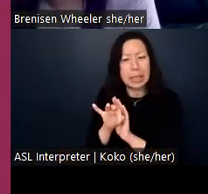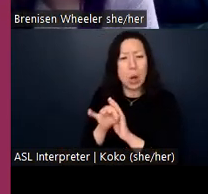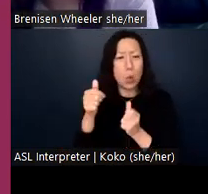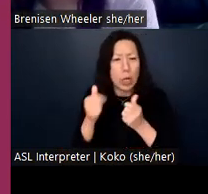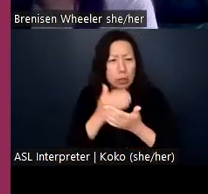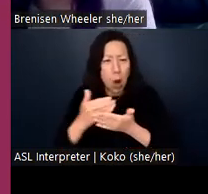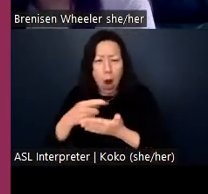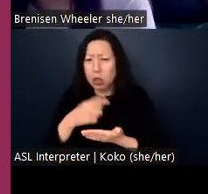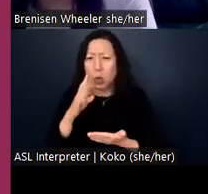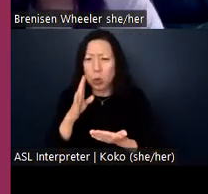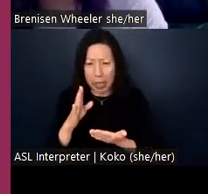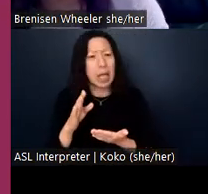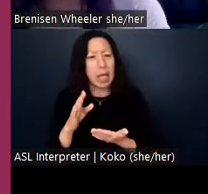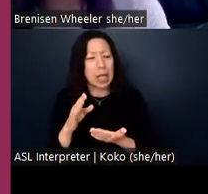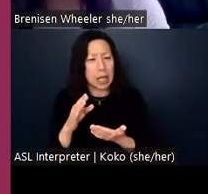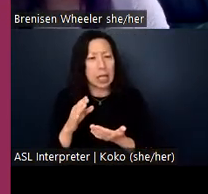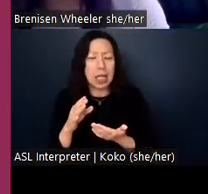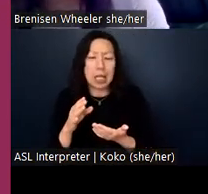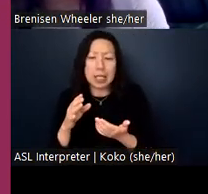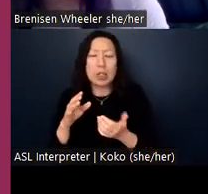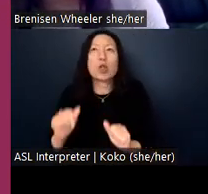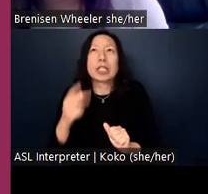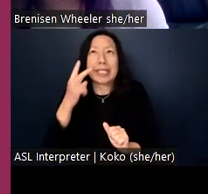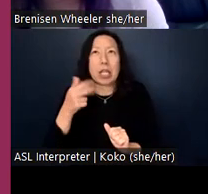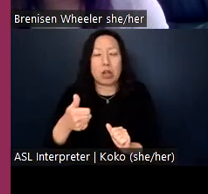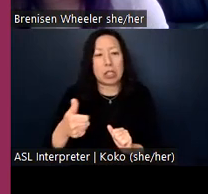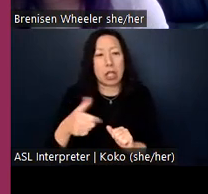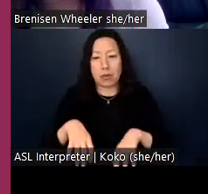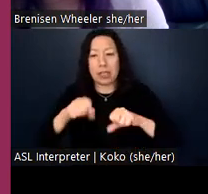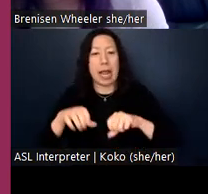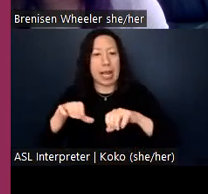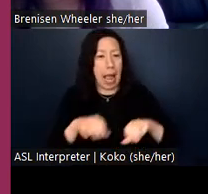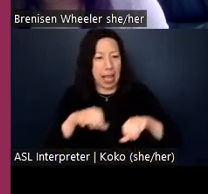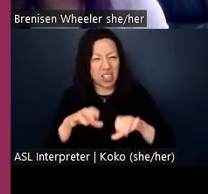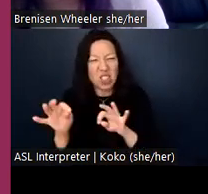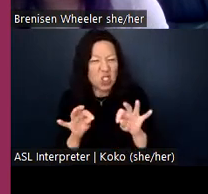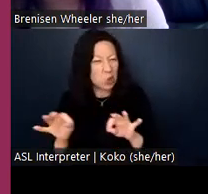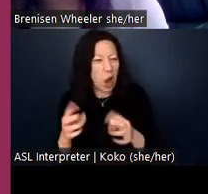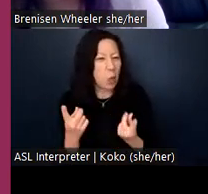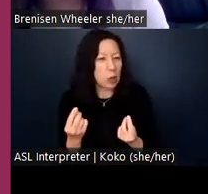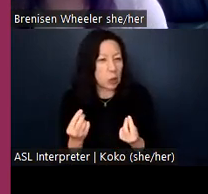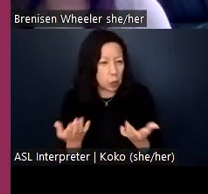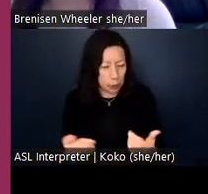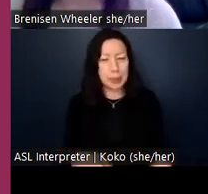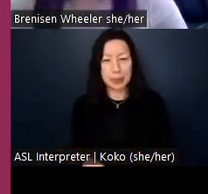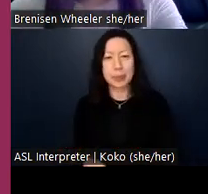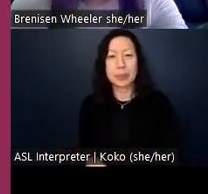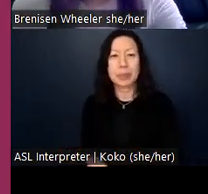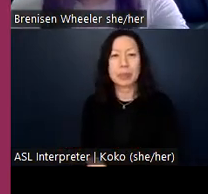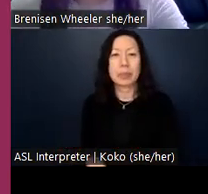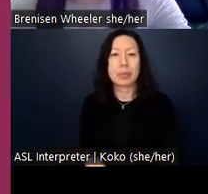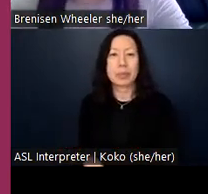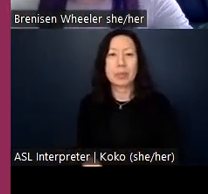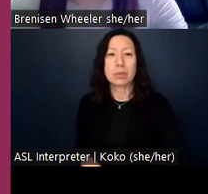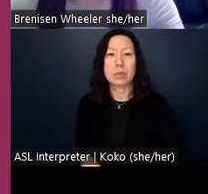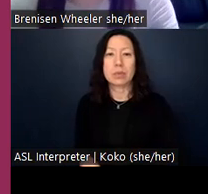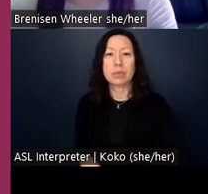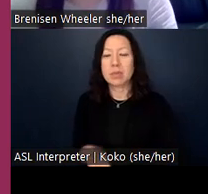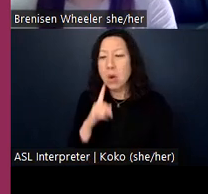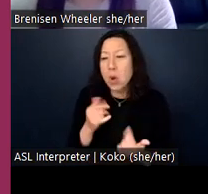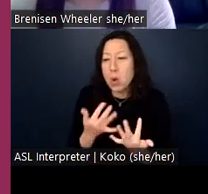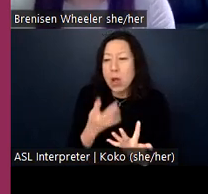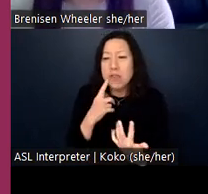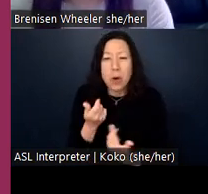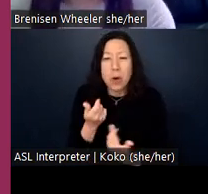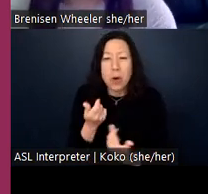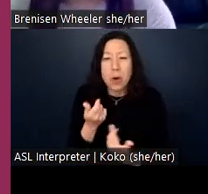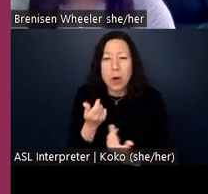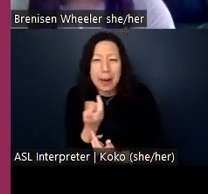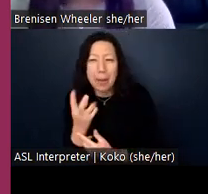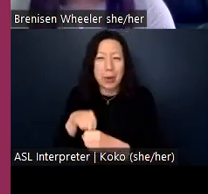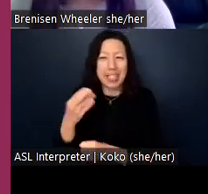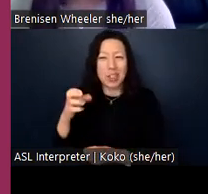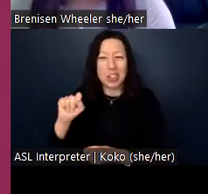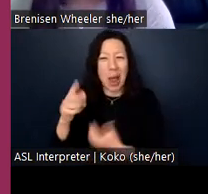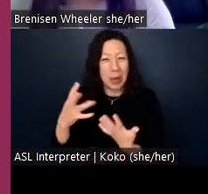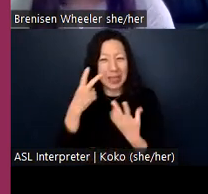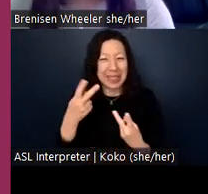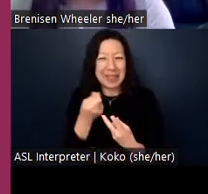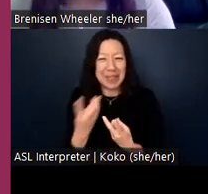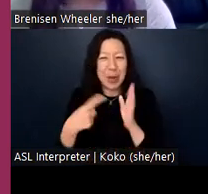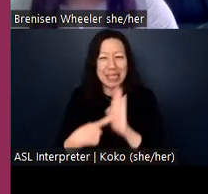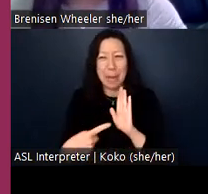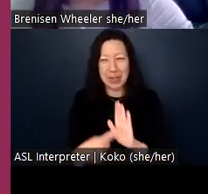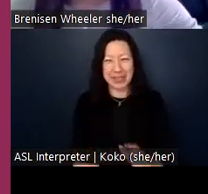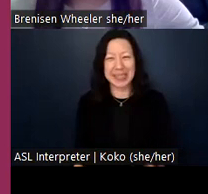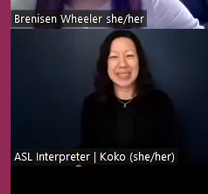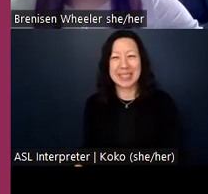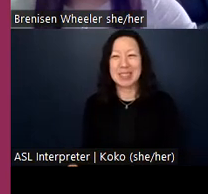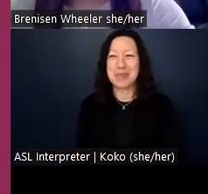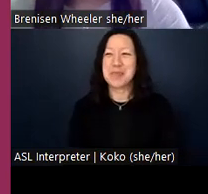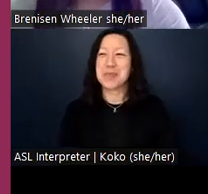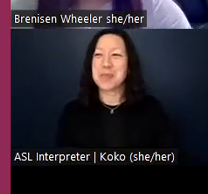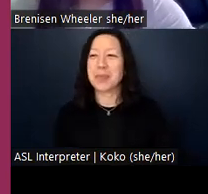13:22:03 Oh, wait for maybe one or 2 in the chat